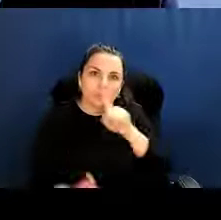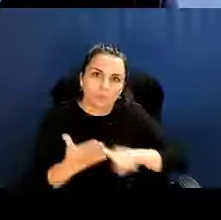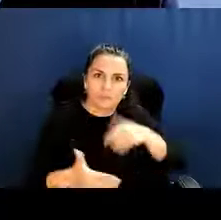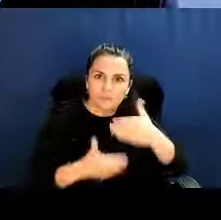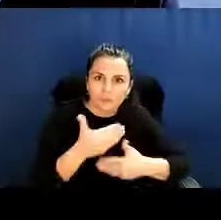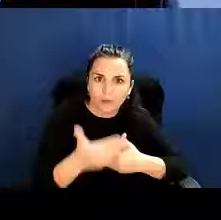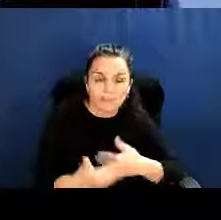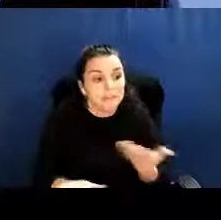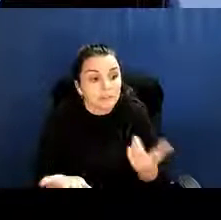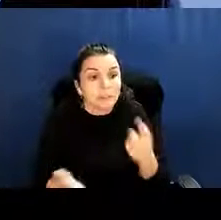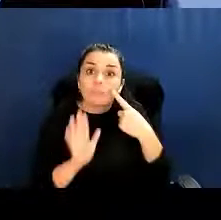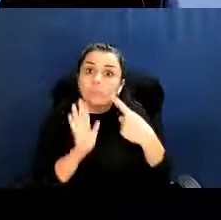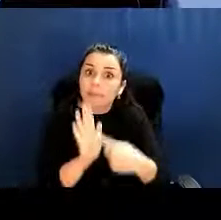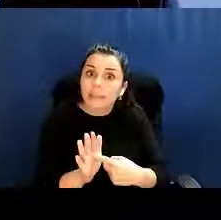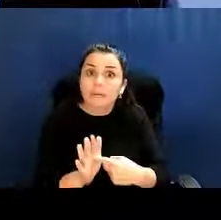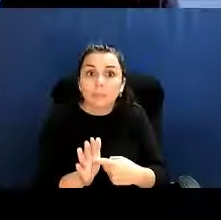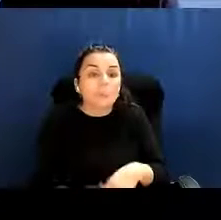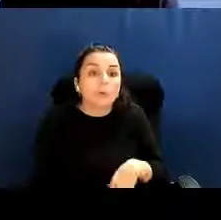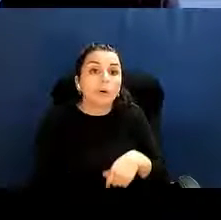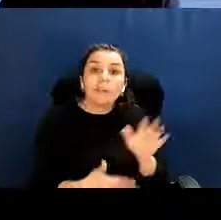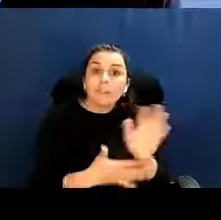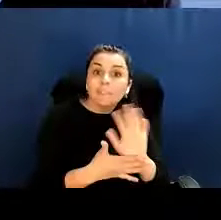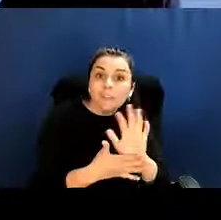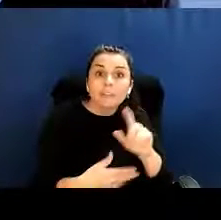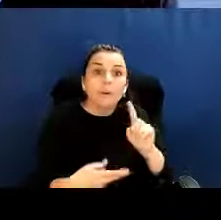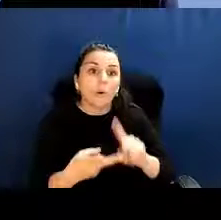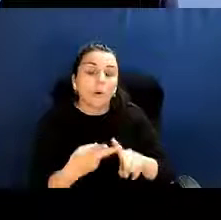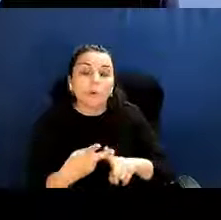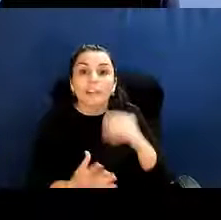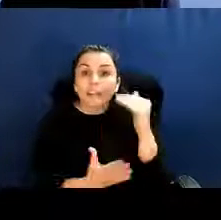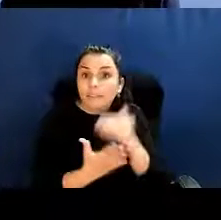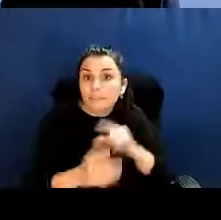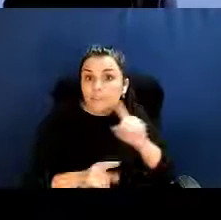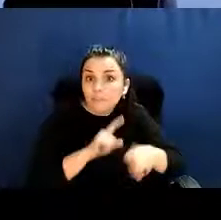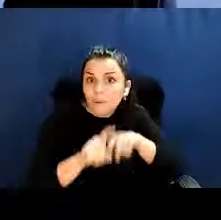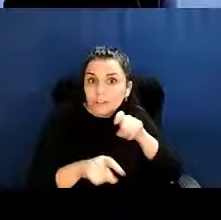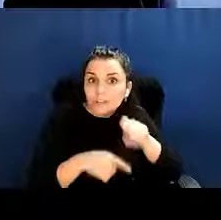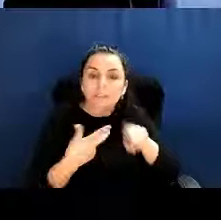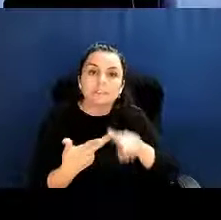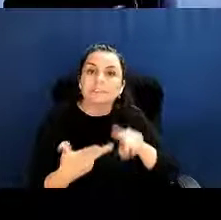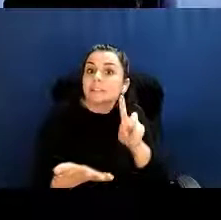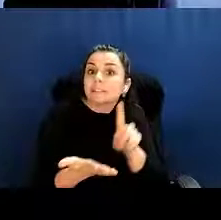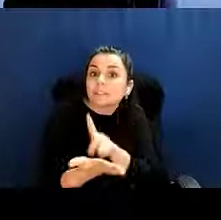and a list of questions you can ask researchers, a glossary of terms, and a lot more.